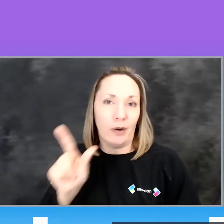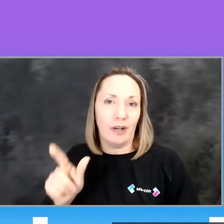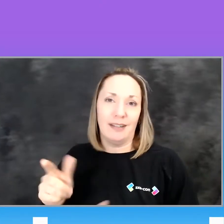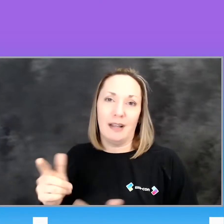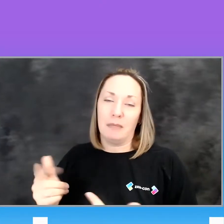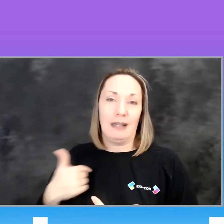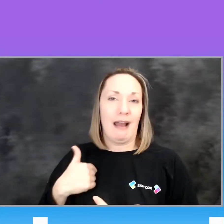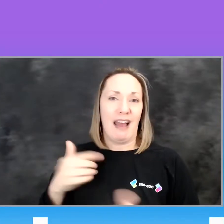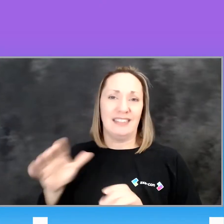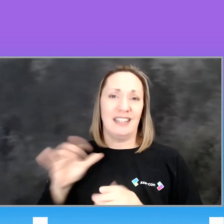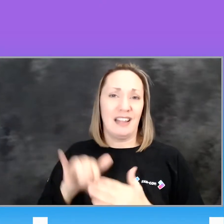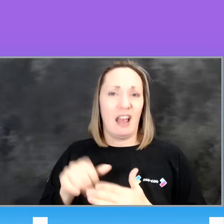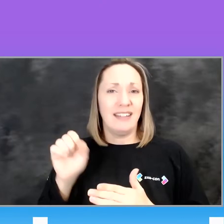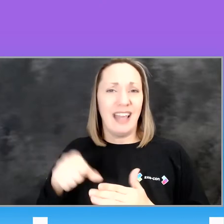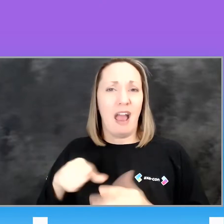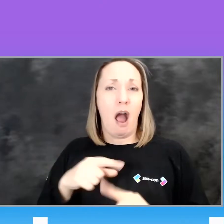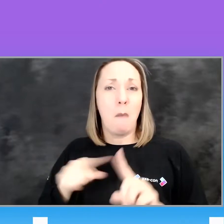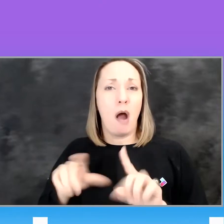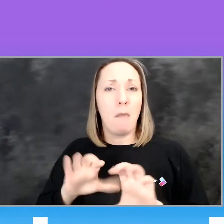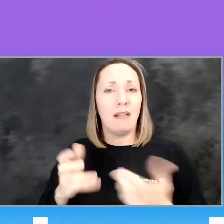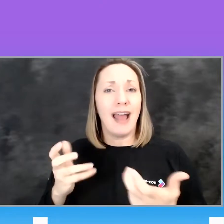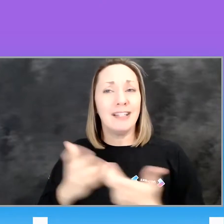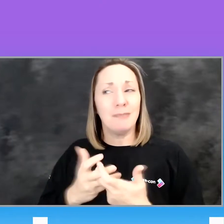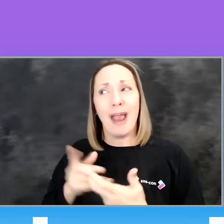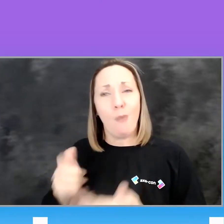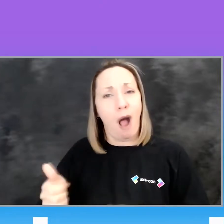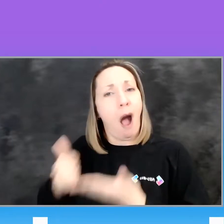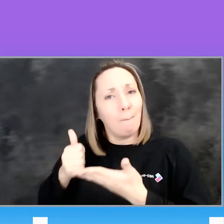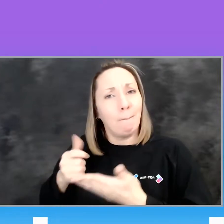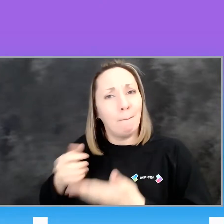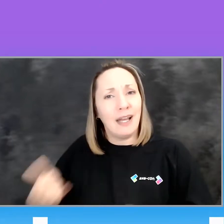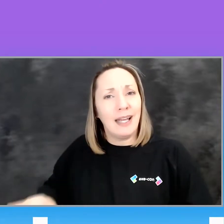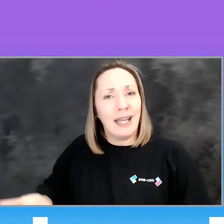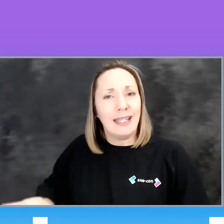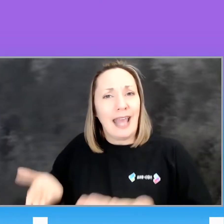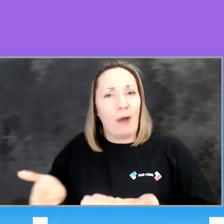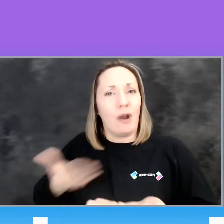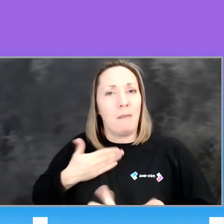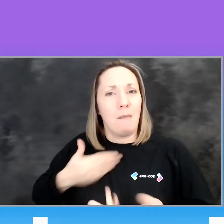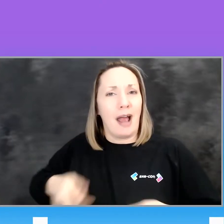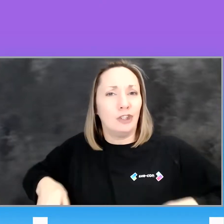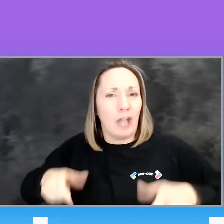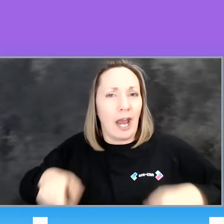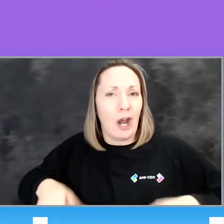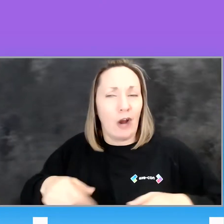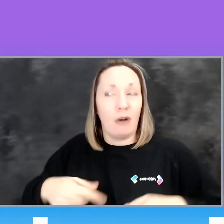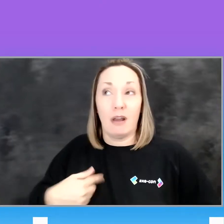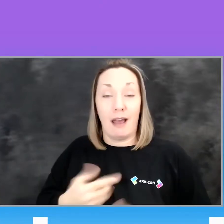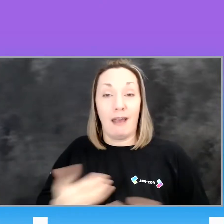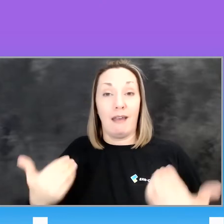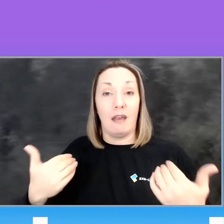mean, I did that. Yeah, but my classmates carried my chair for me, you know, and I physically